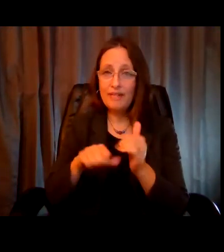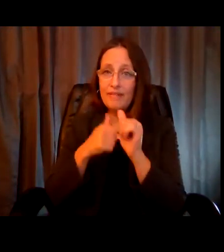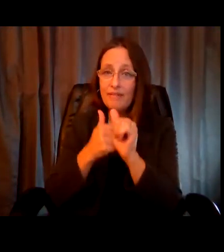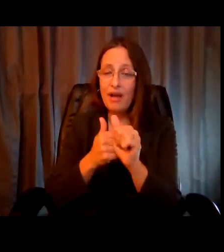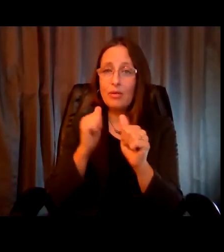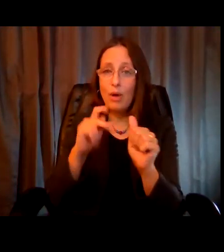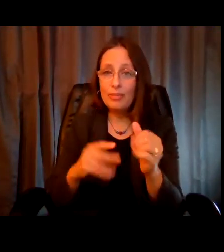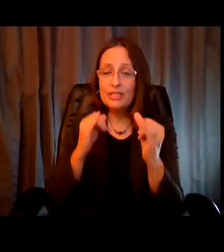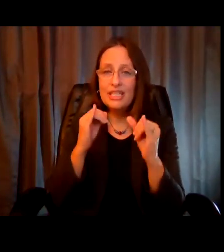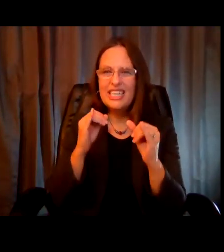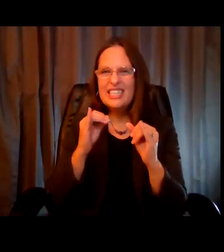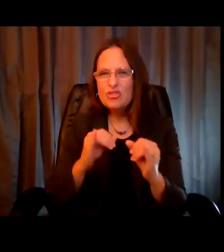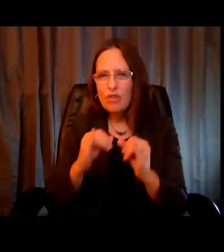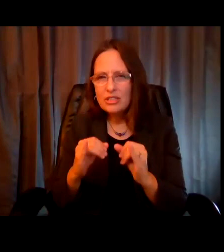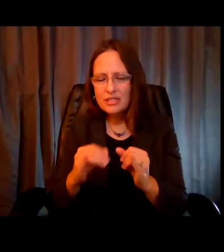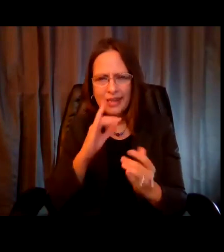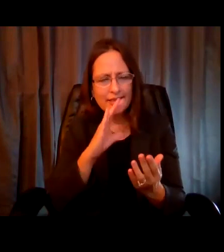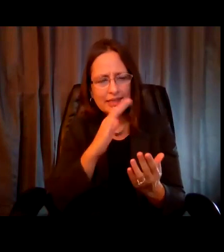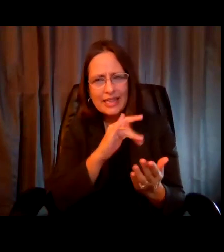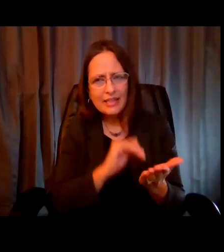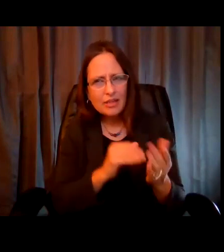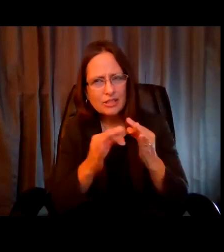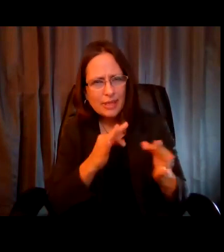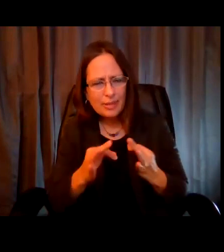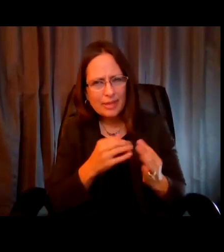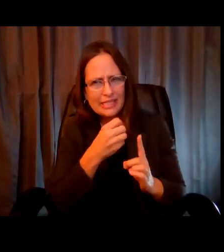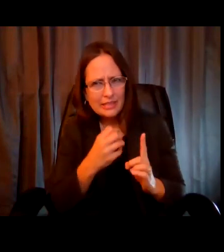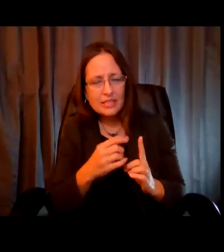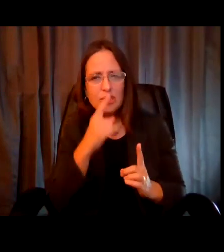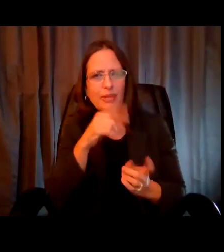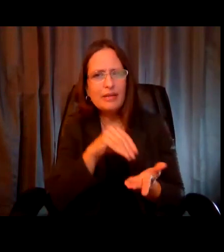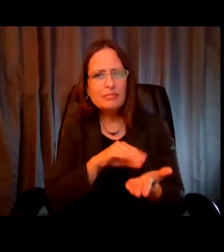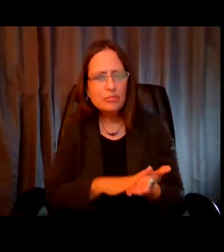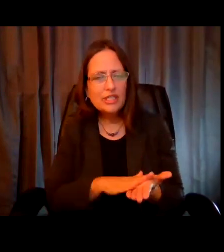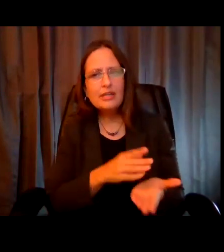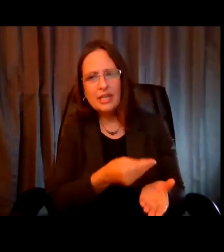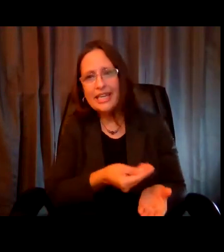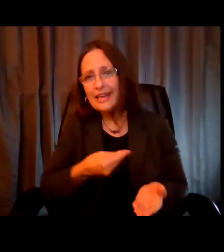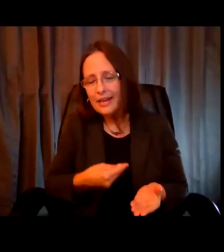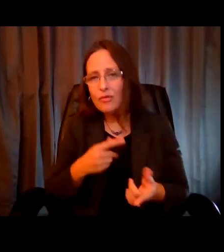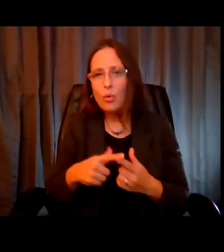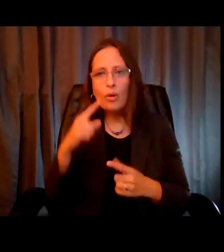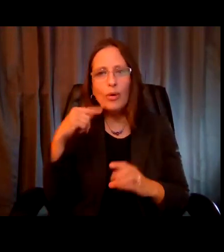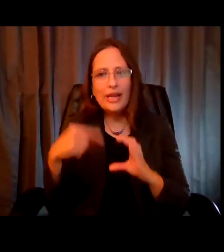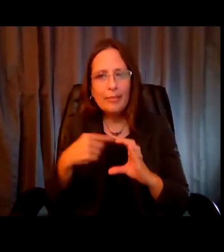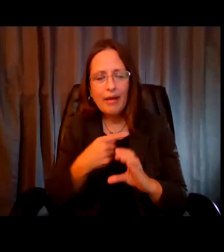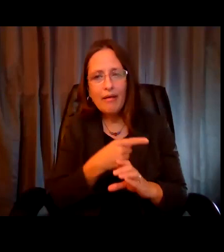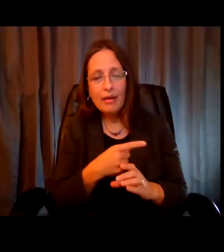as well that you can give to the providers. Some examples are to ask the provider to only speak